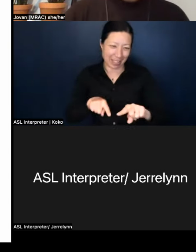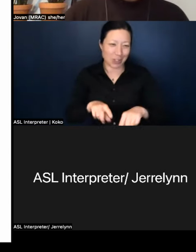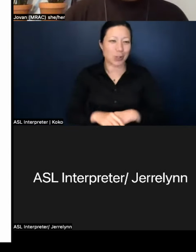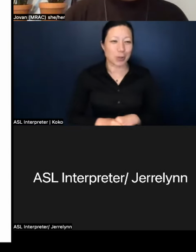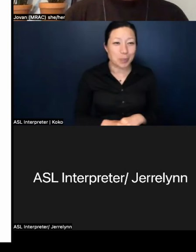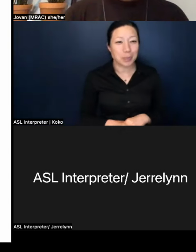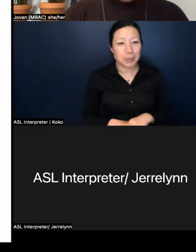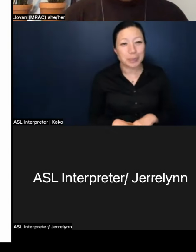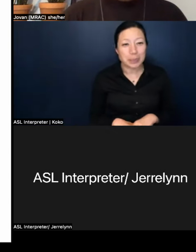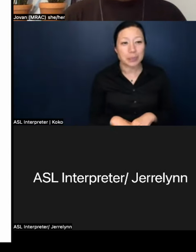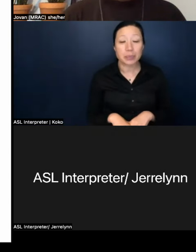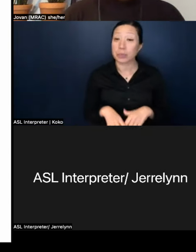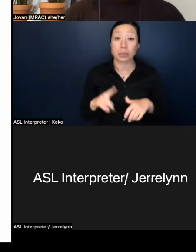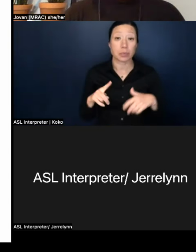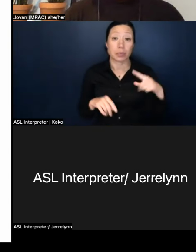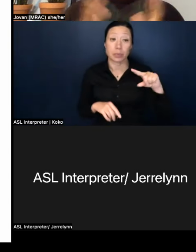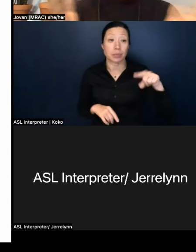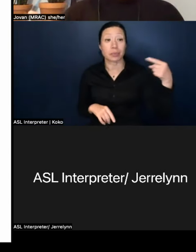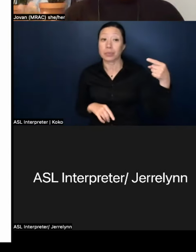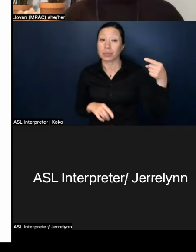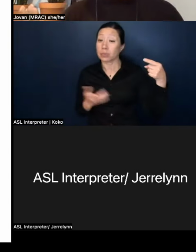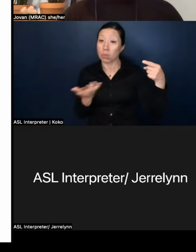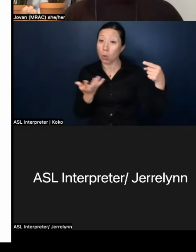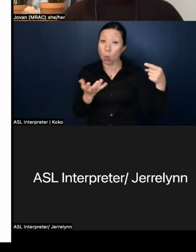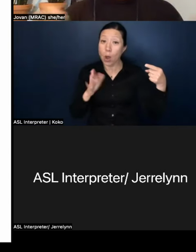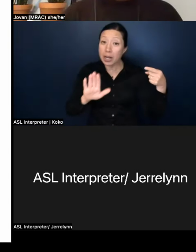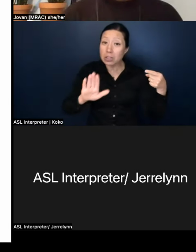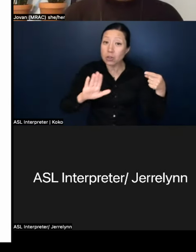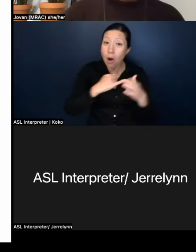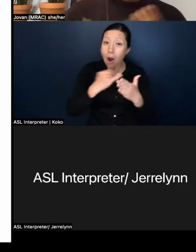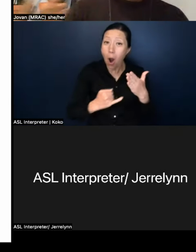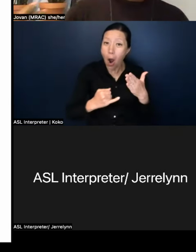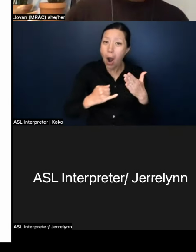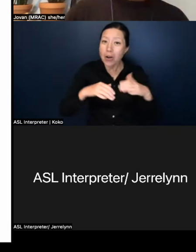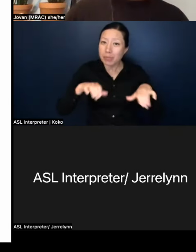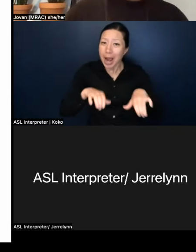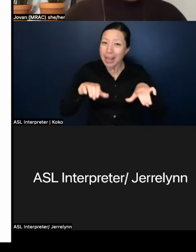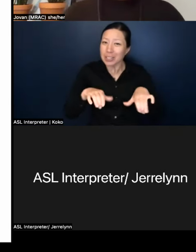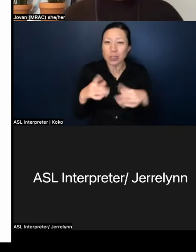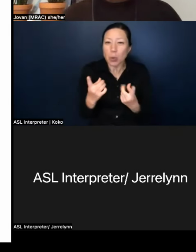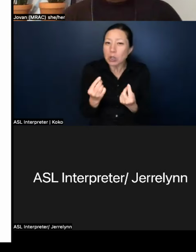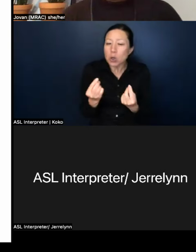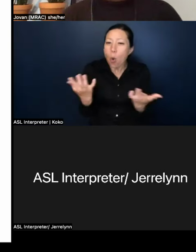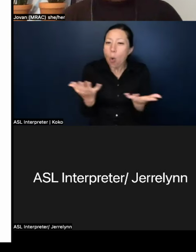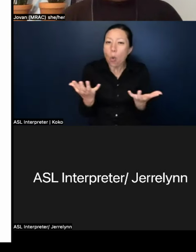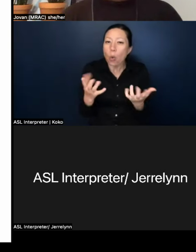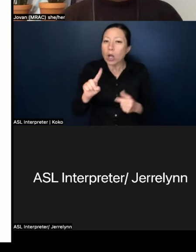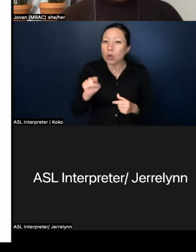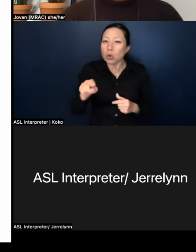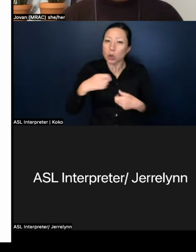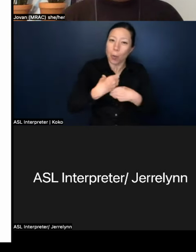Question number one, what is your artistic practice? So, what do you make or create? That's what we wanna know.